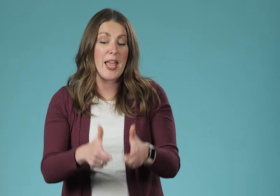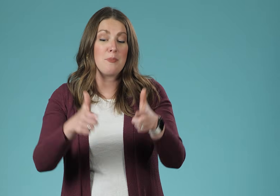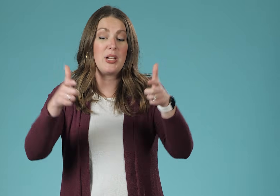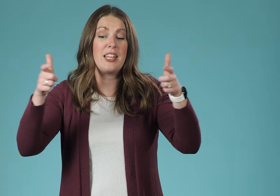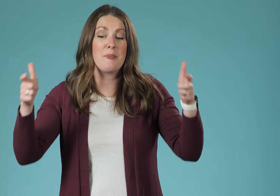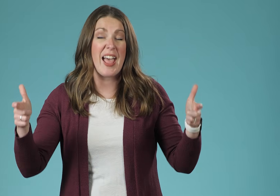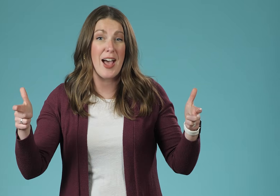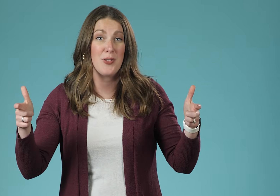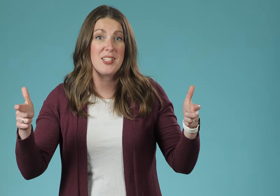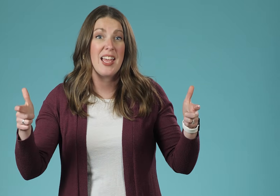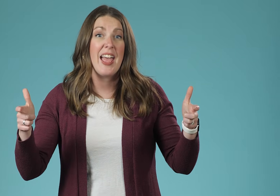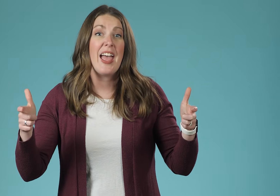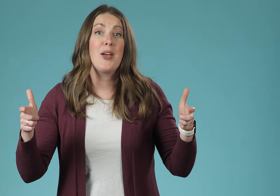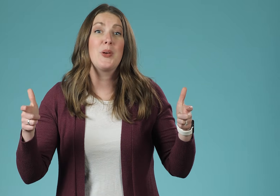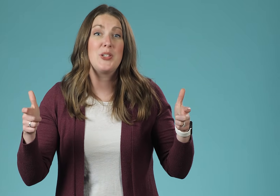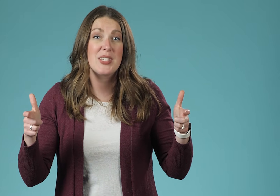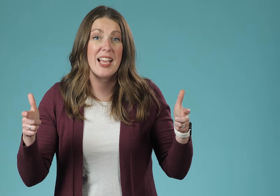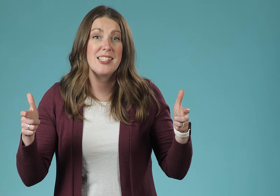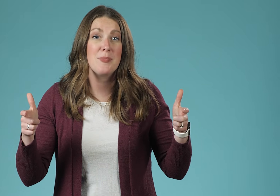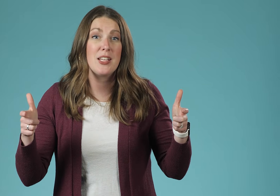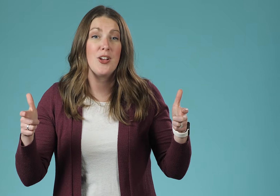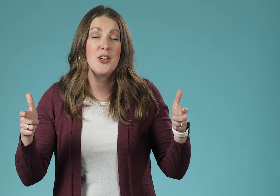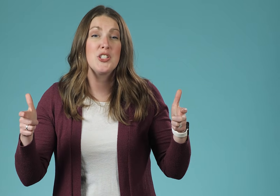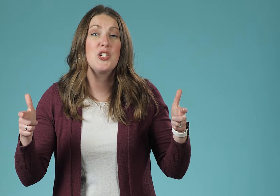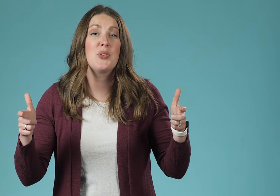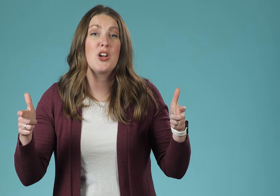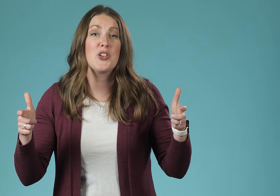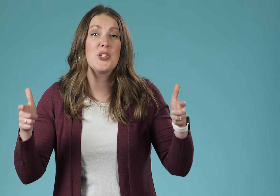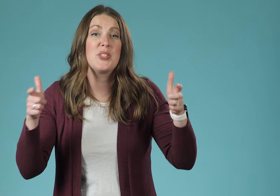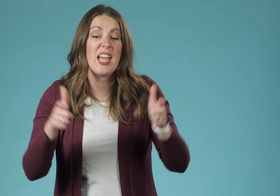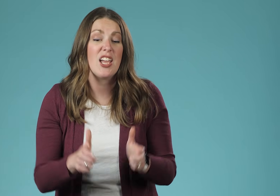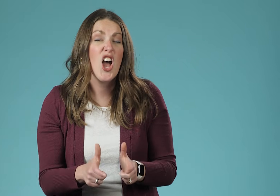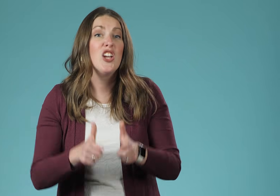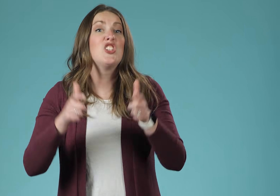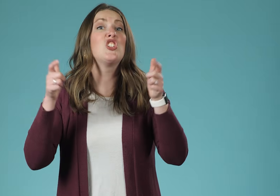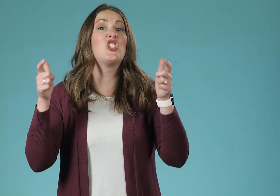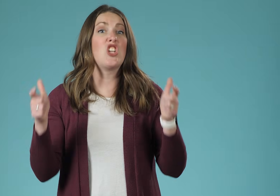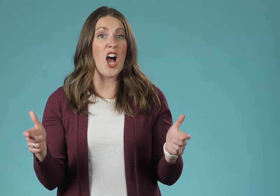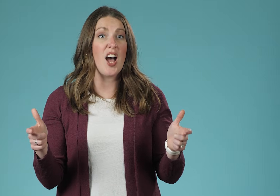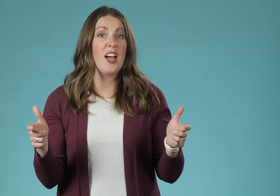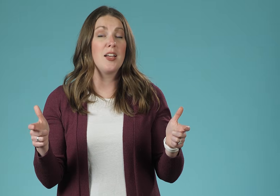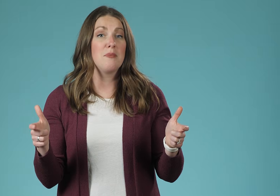and bringing them out. And when you sign something large you can also say CHA